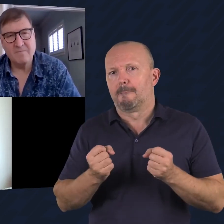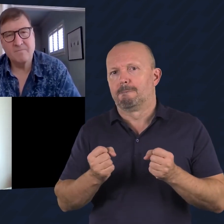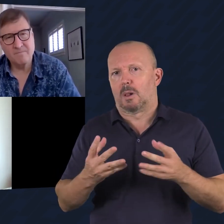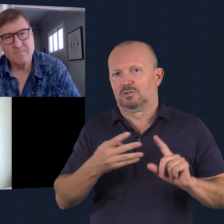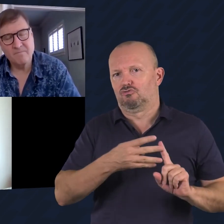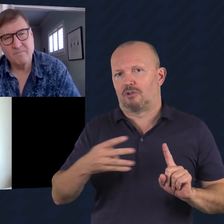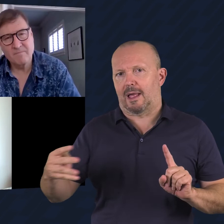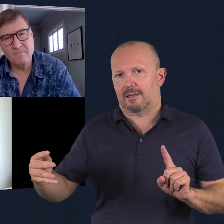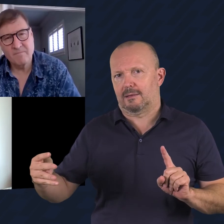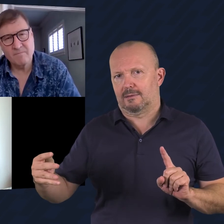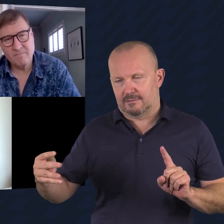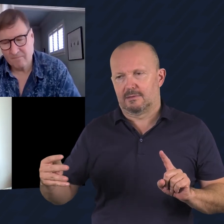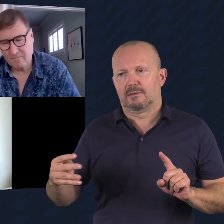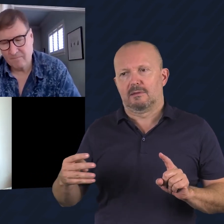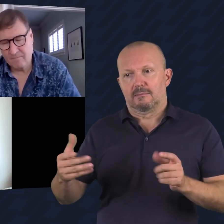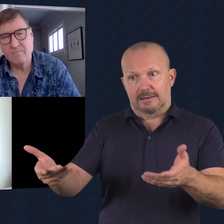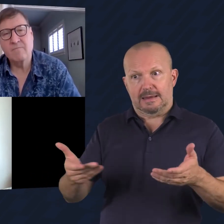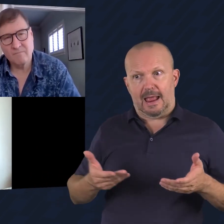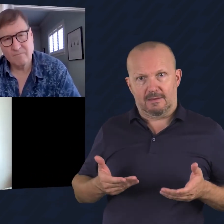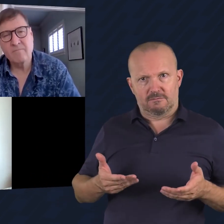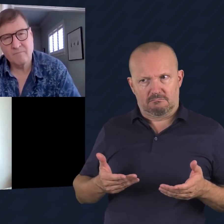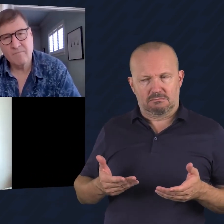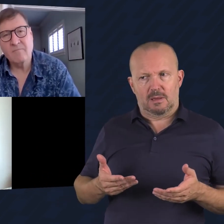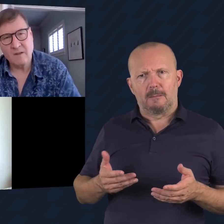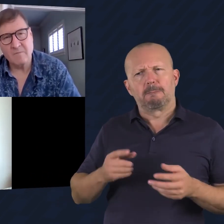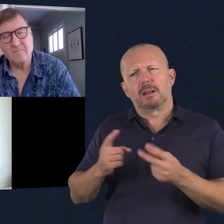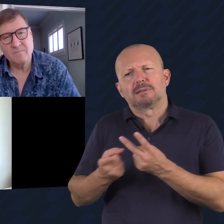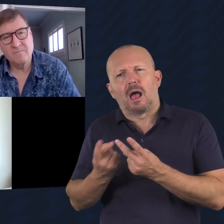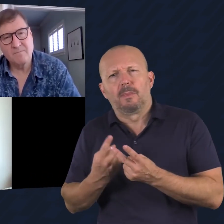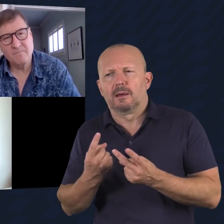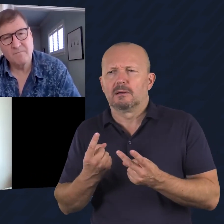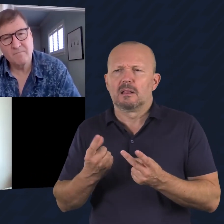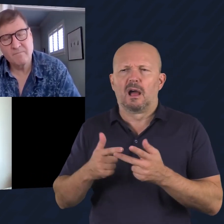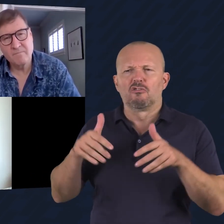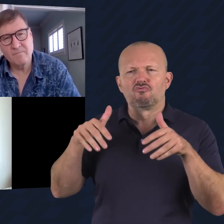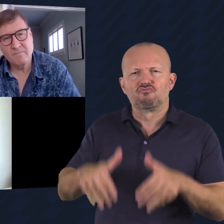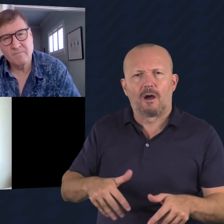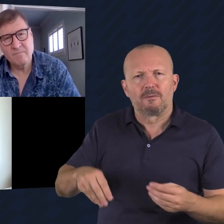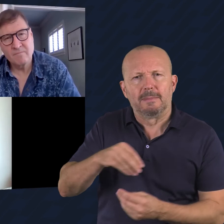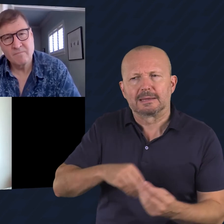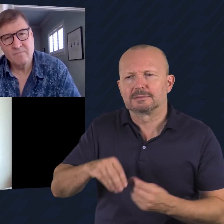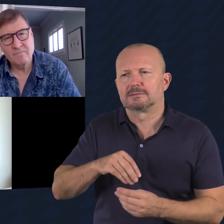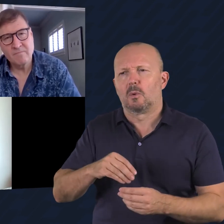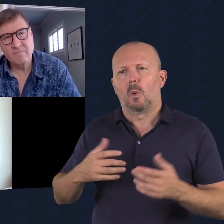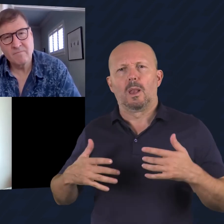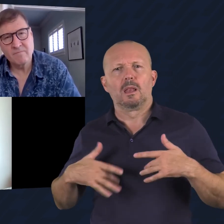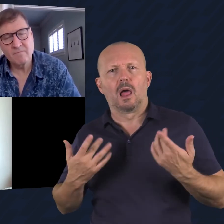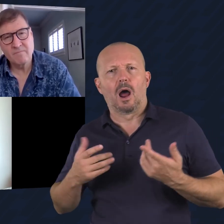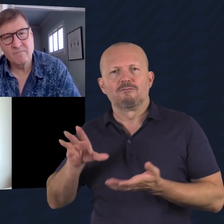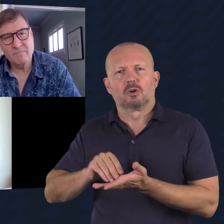as well as the studio multi-tracks for many of them and a lot of other unpublished material,